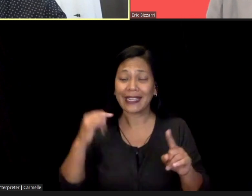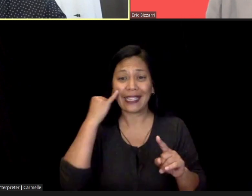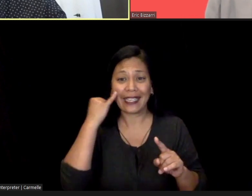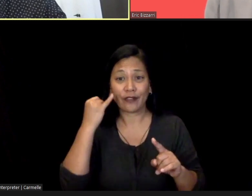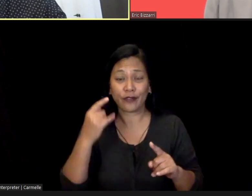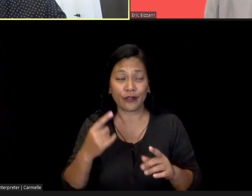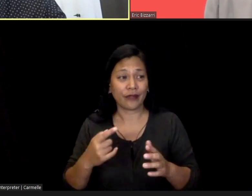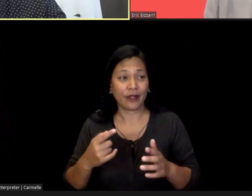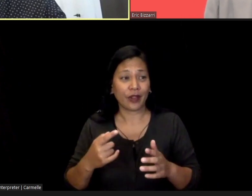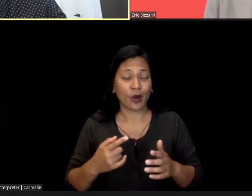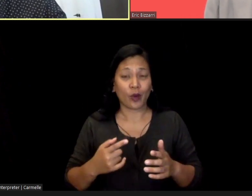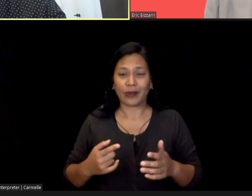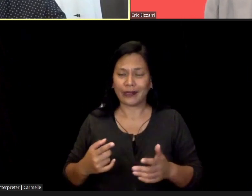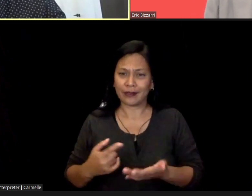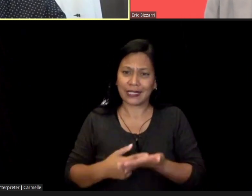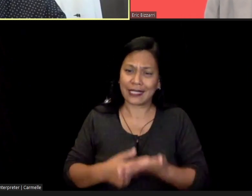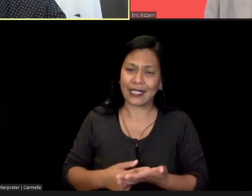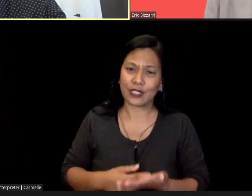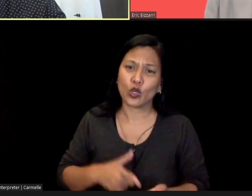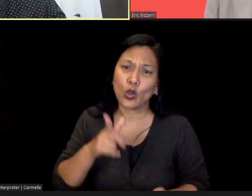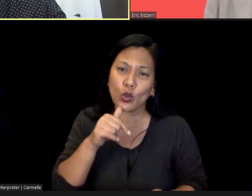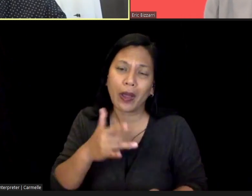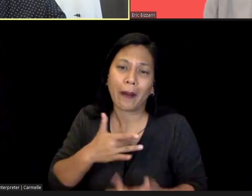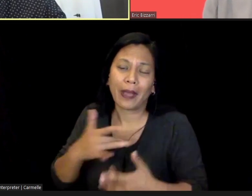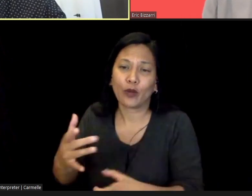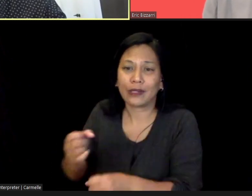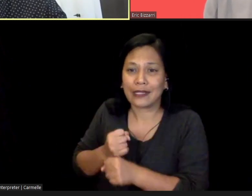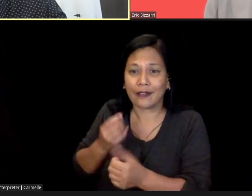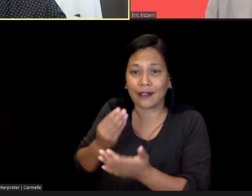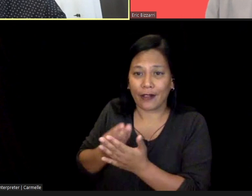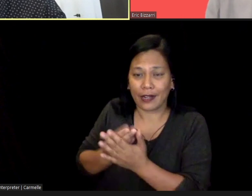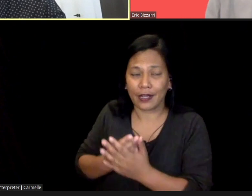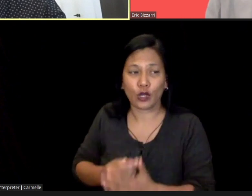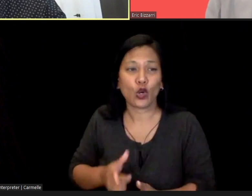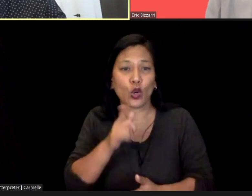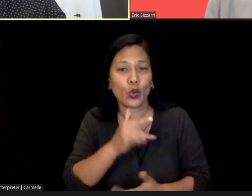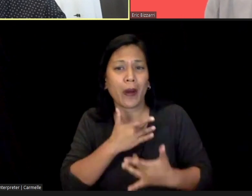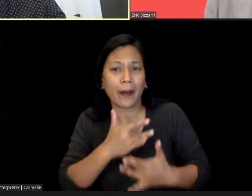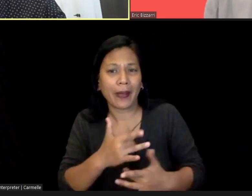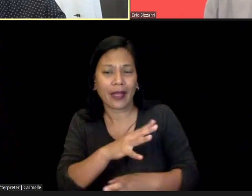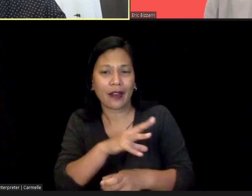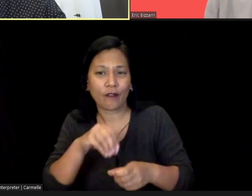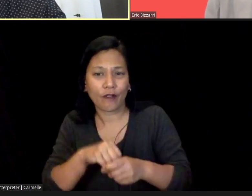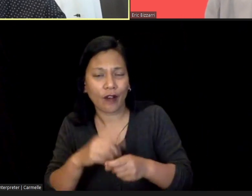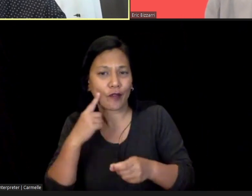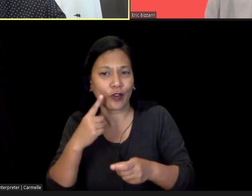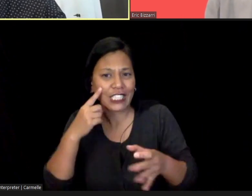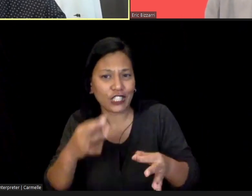participation of who gets to be funded and who gets a seat at the table, I think for a long time, equity seeking